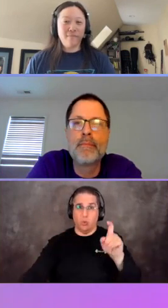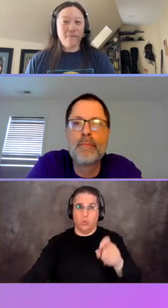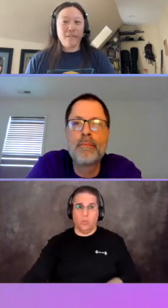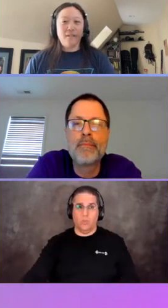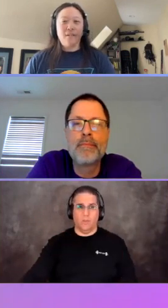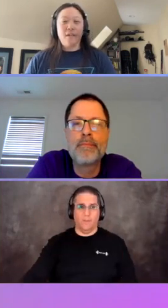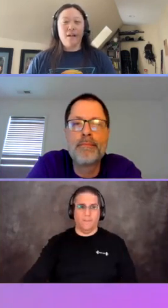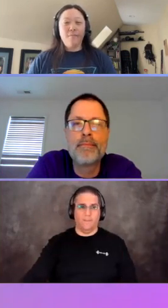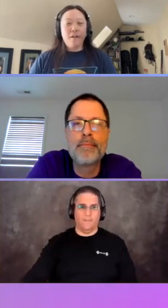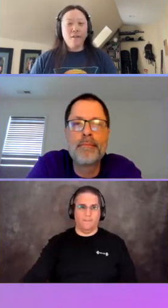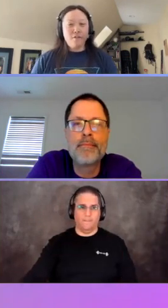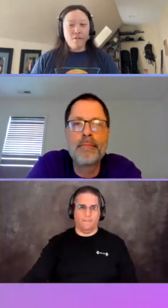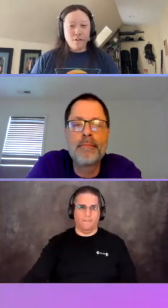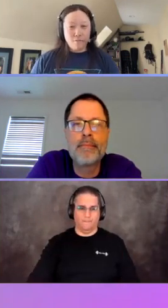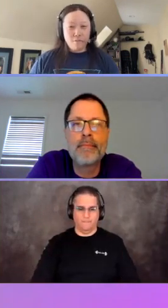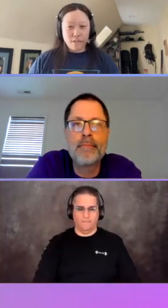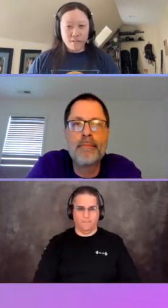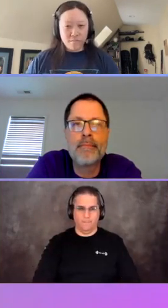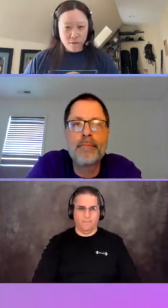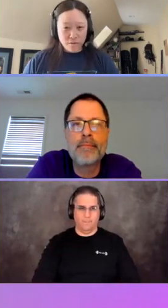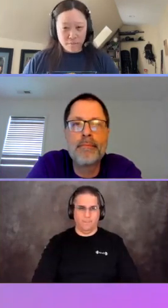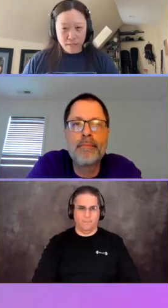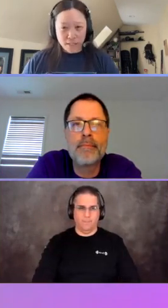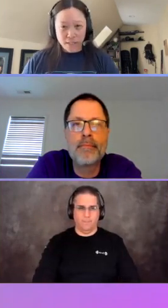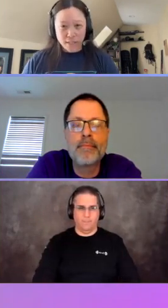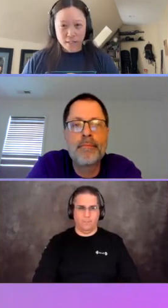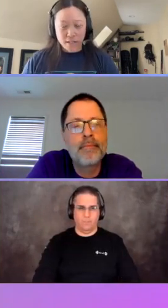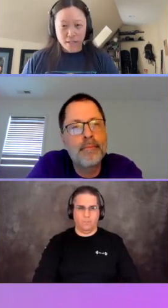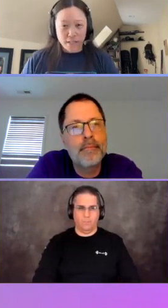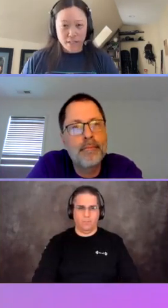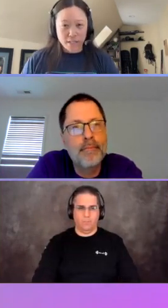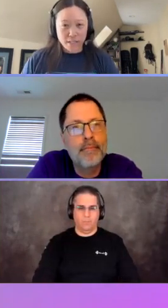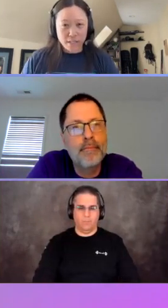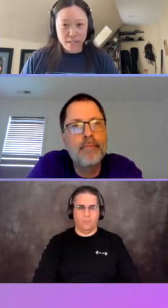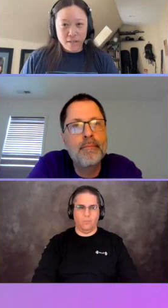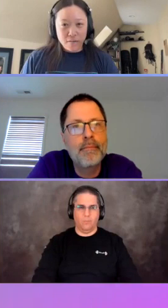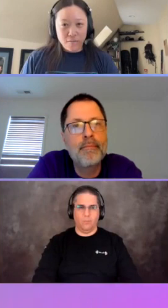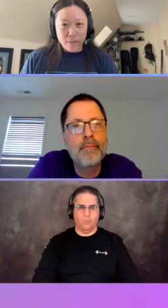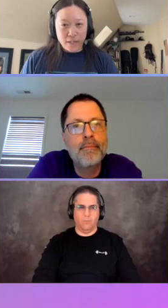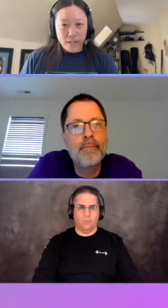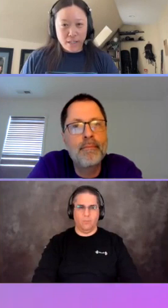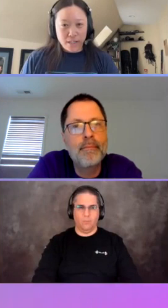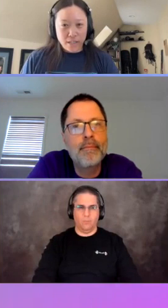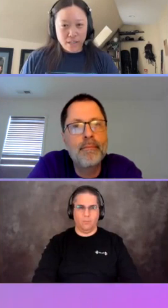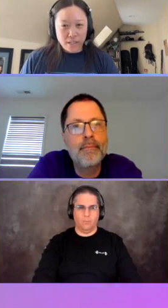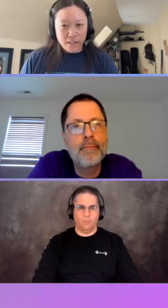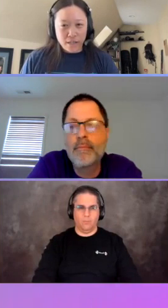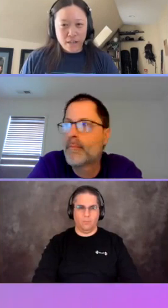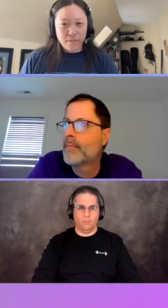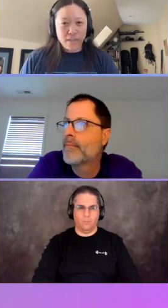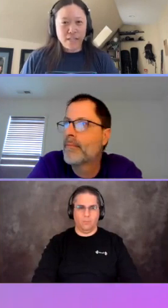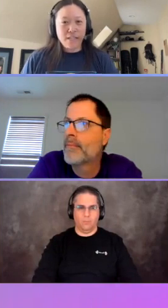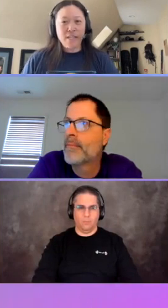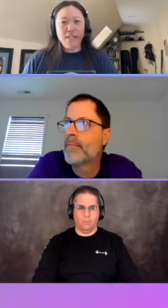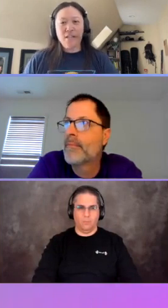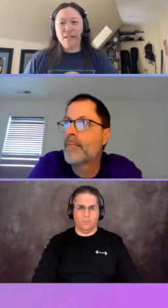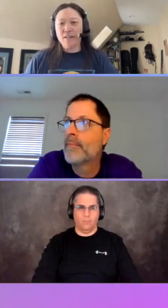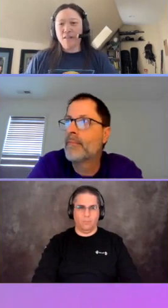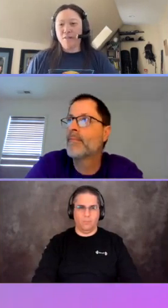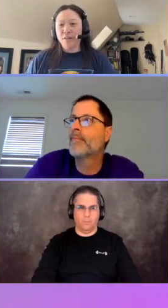to notify the user of changes. If you're changing an entire chunk of the page, you might want to -- if it's